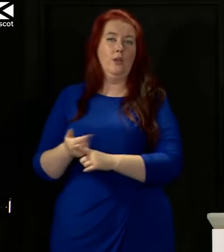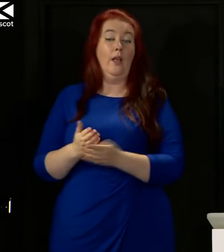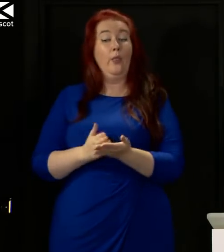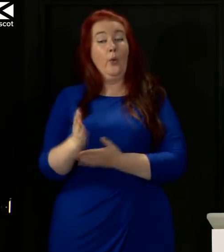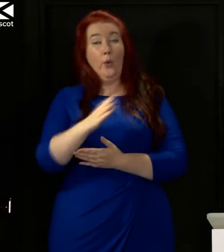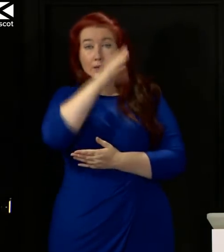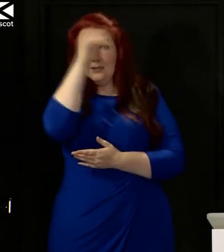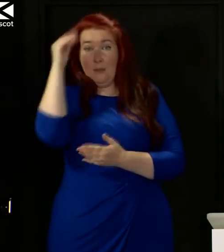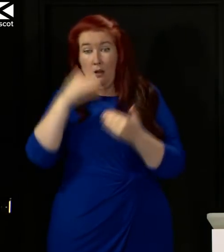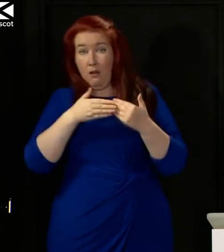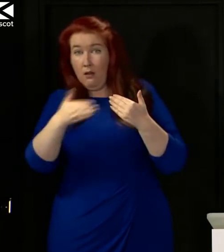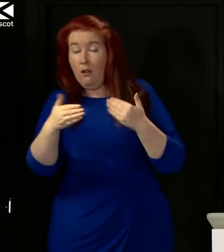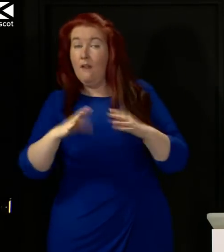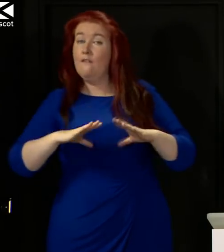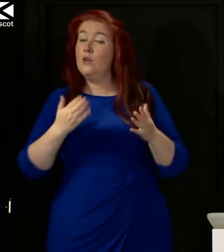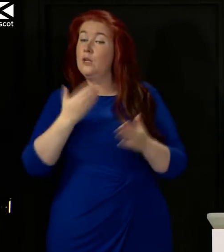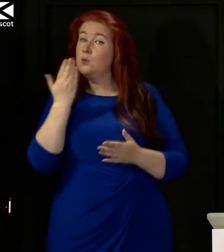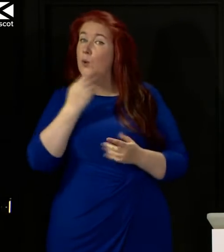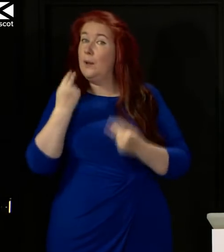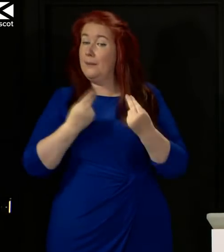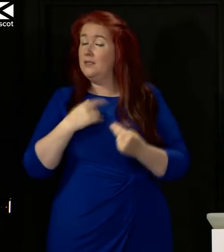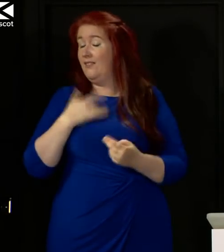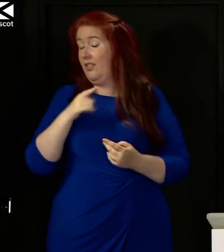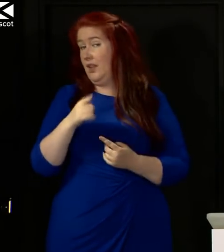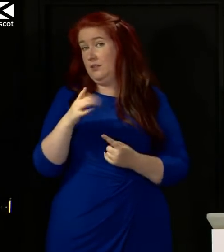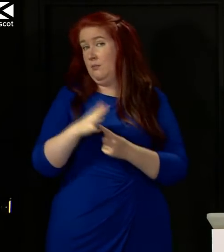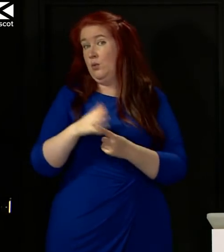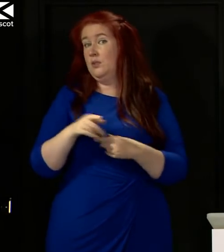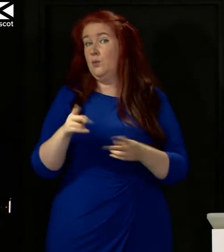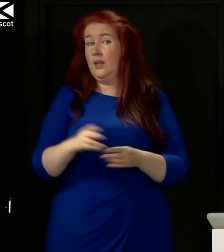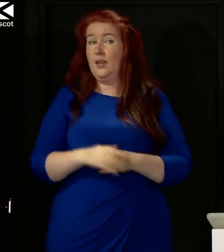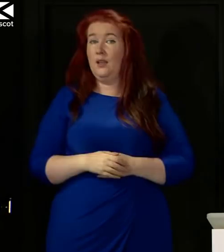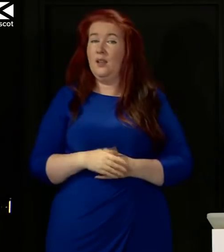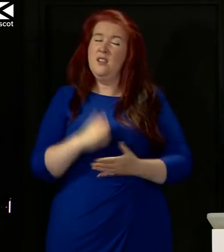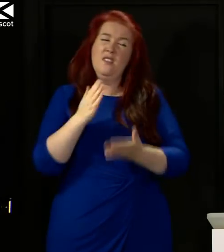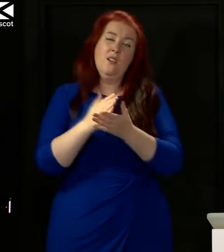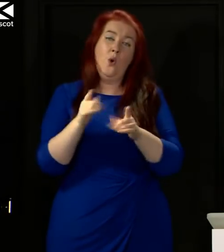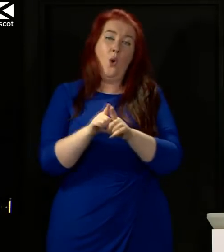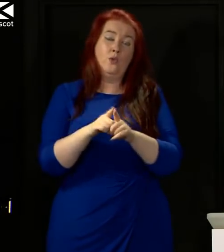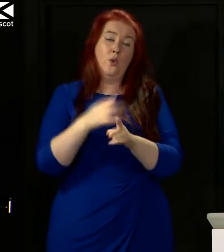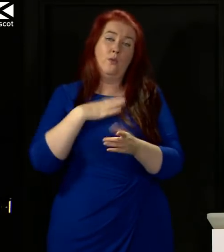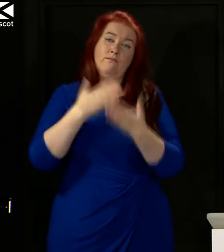one way to do that. And I would take the opportunity actually to pay tribute to Marcus Rashford